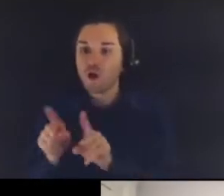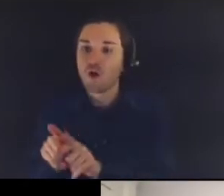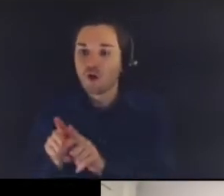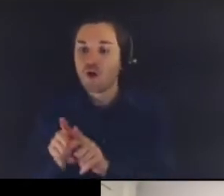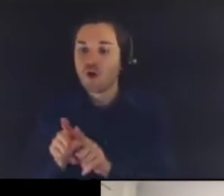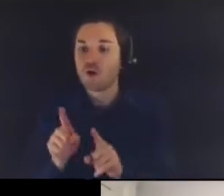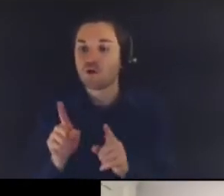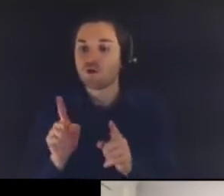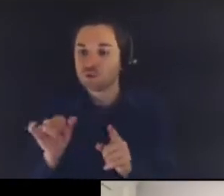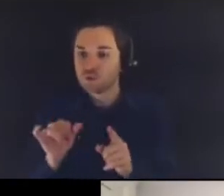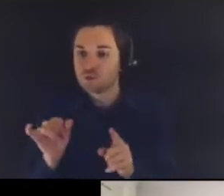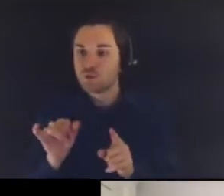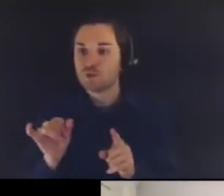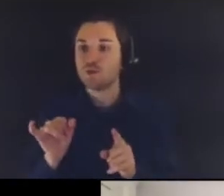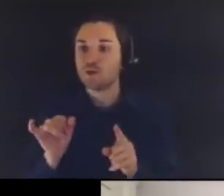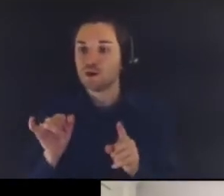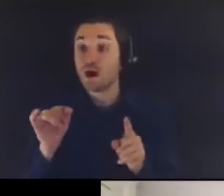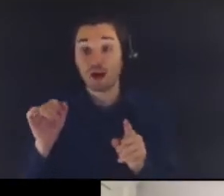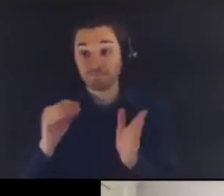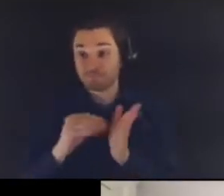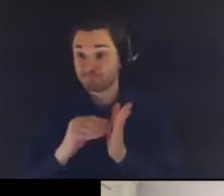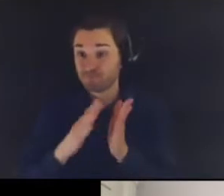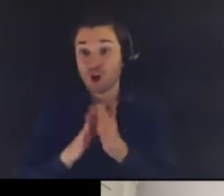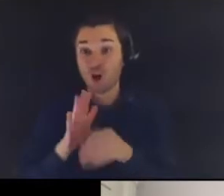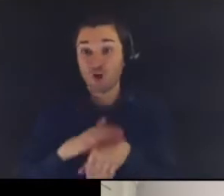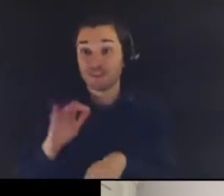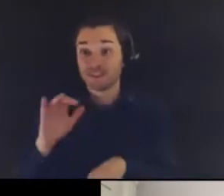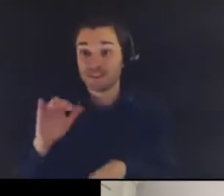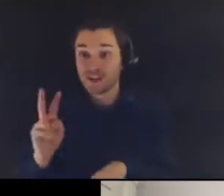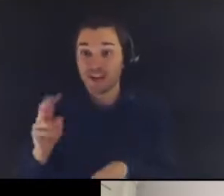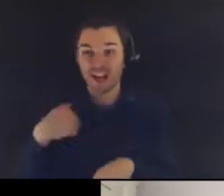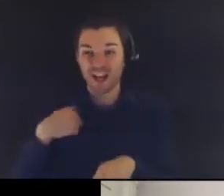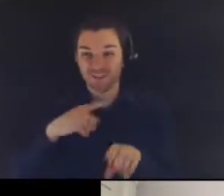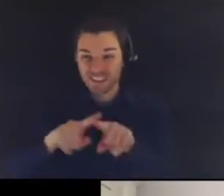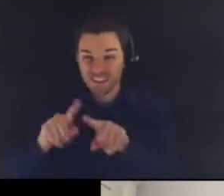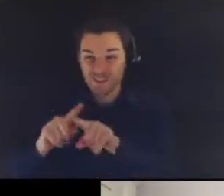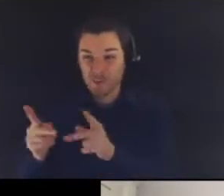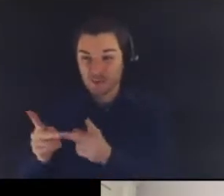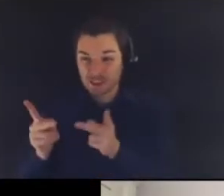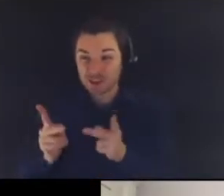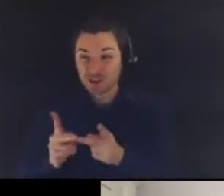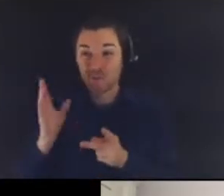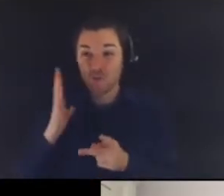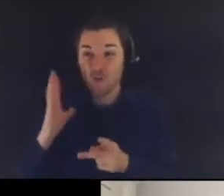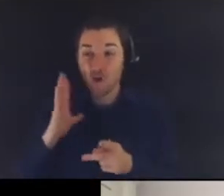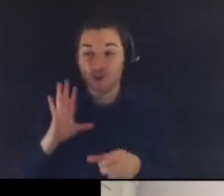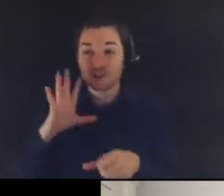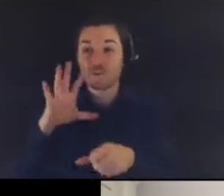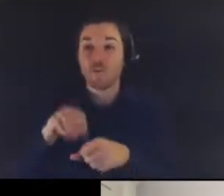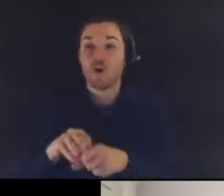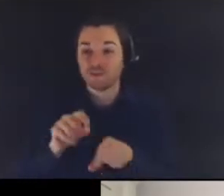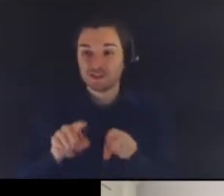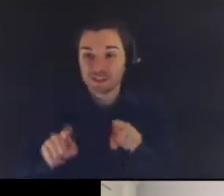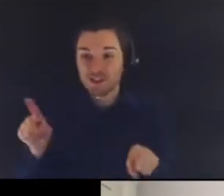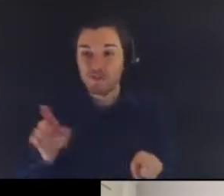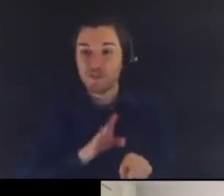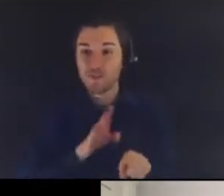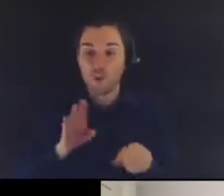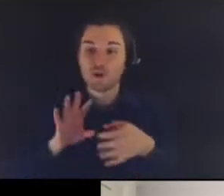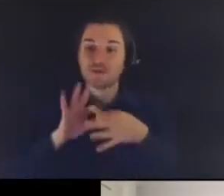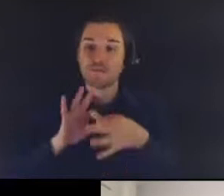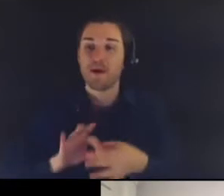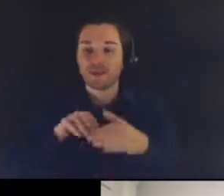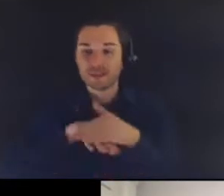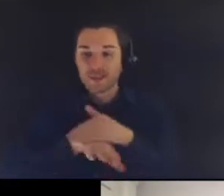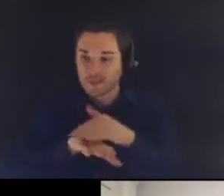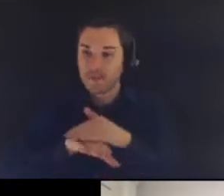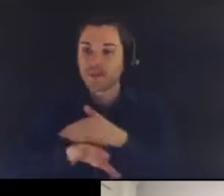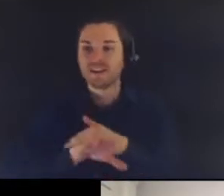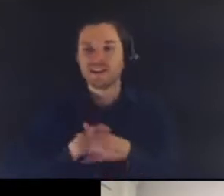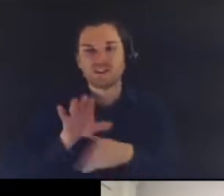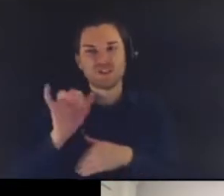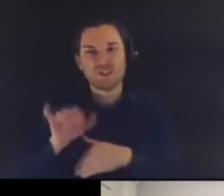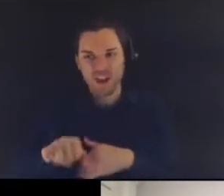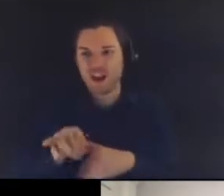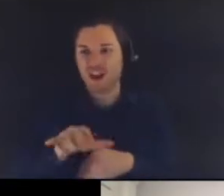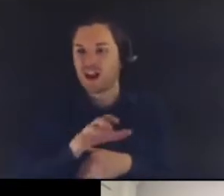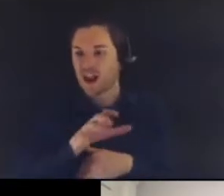I was part of community boards around deafness and queerness so that s in my CV and I just